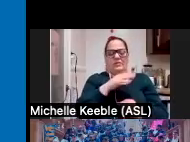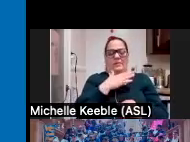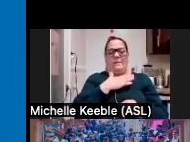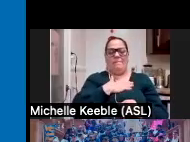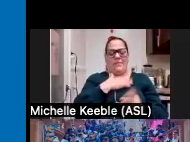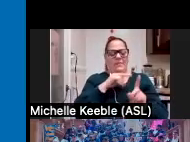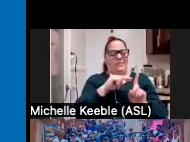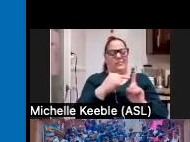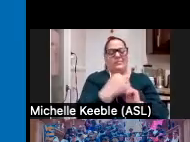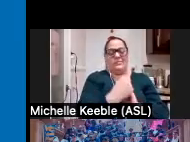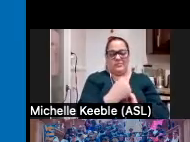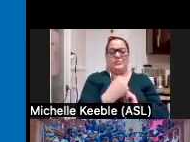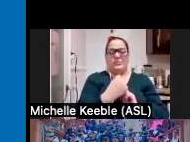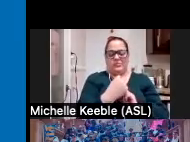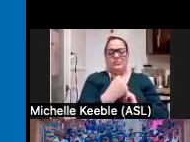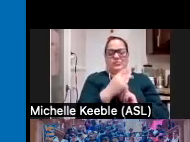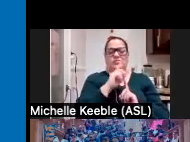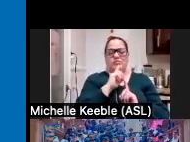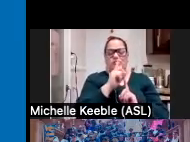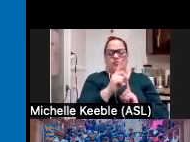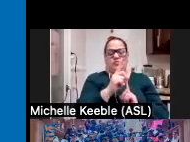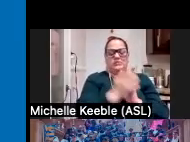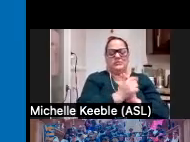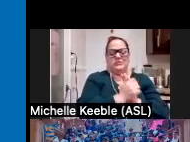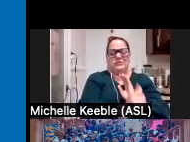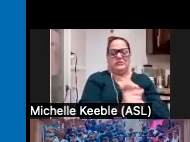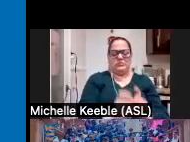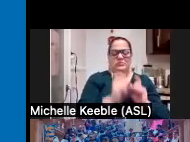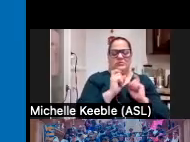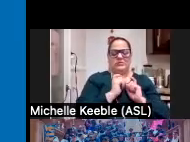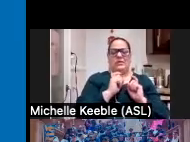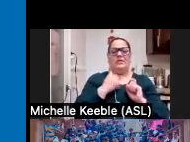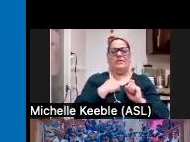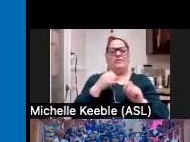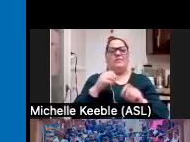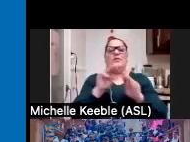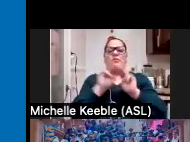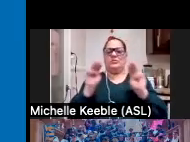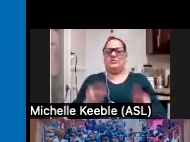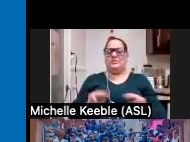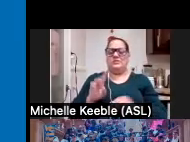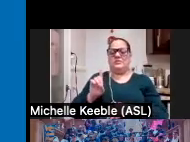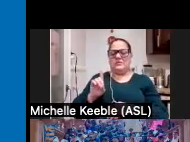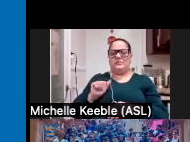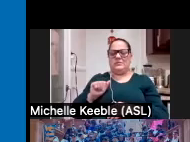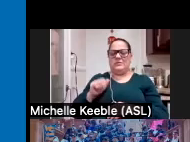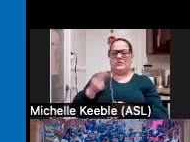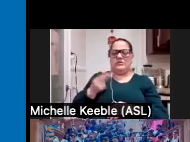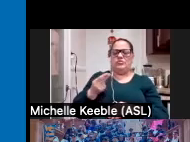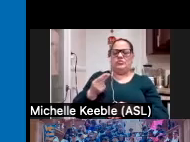and instrumental in us getting the Museum of Disability History off the ground. So um I'm